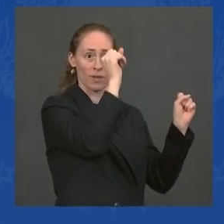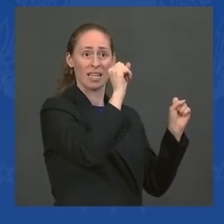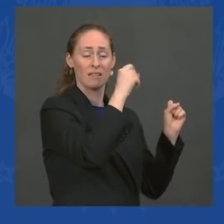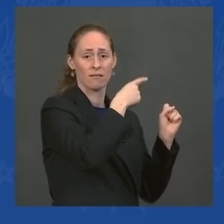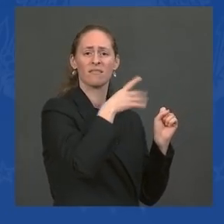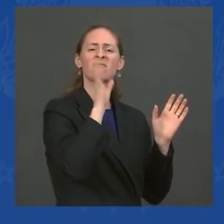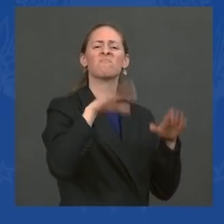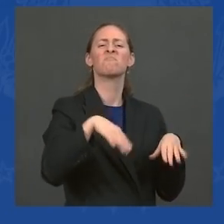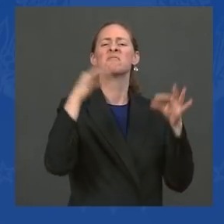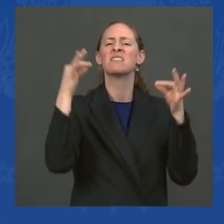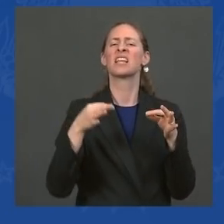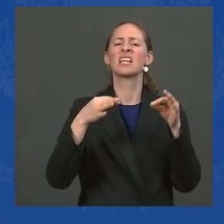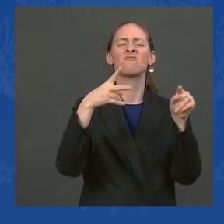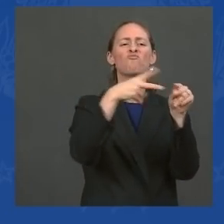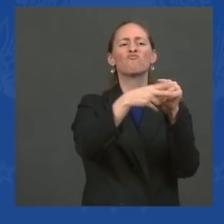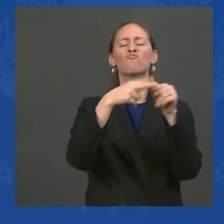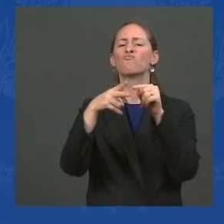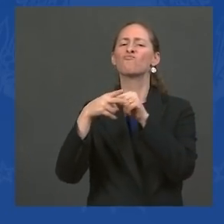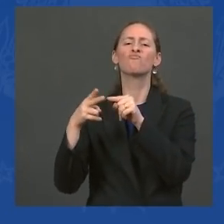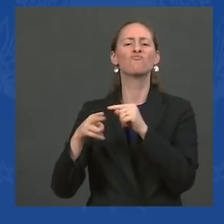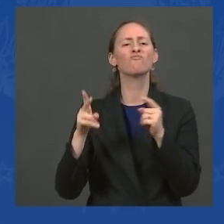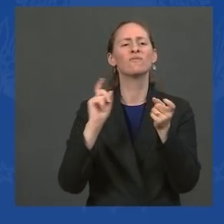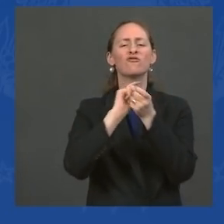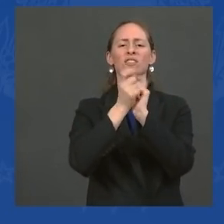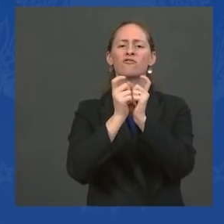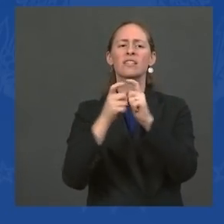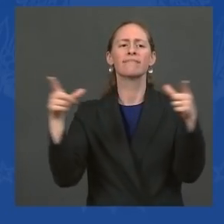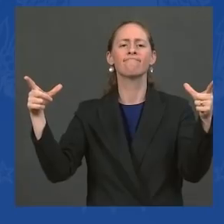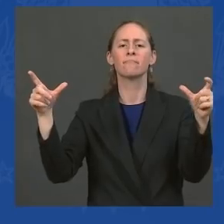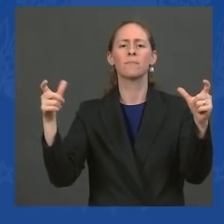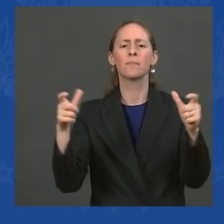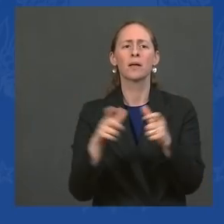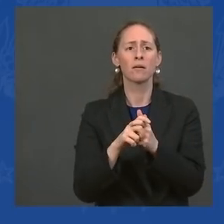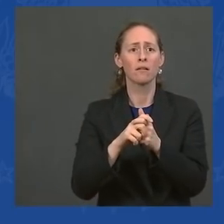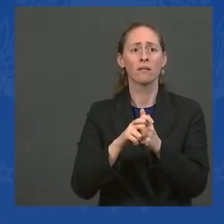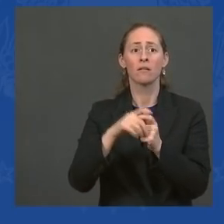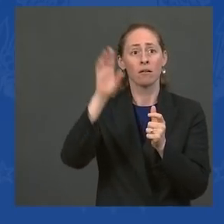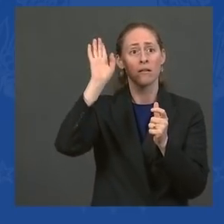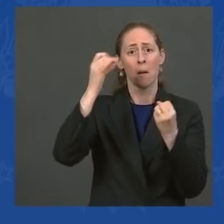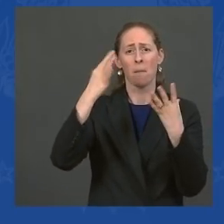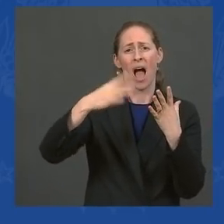Millions and millions of Americans rallied to help tribes defend Bears Ears,